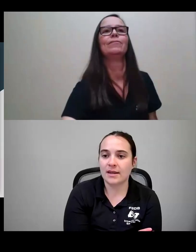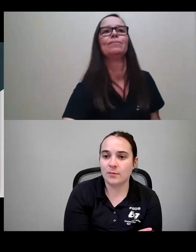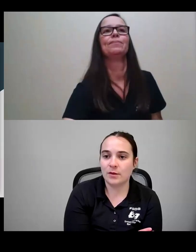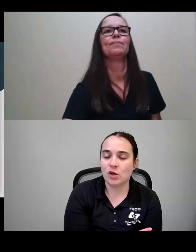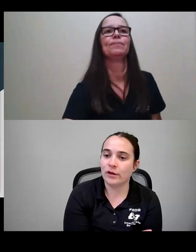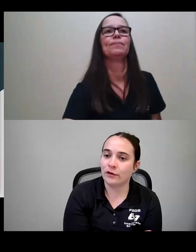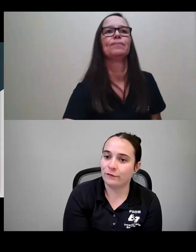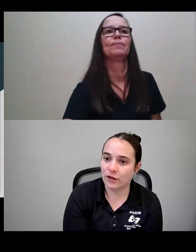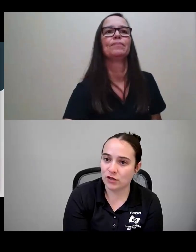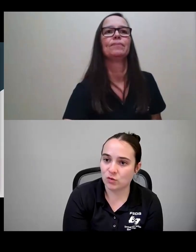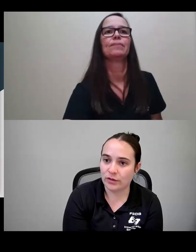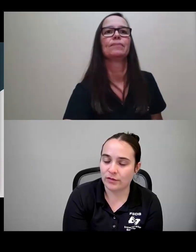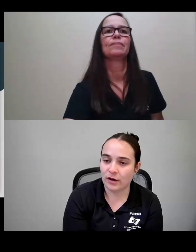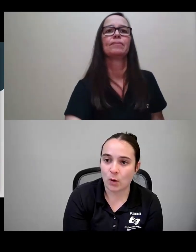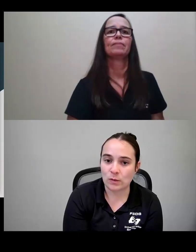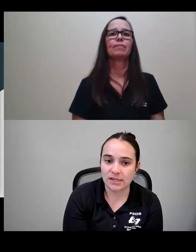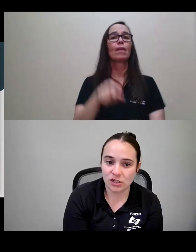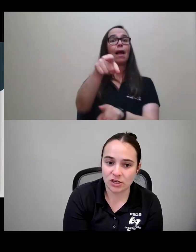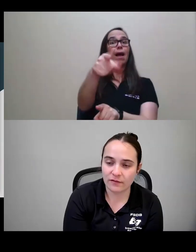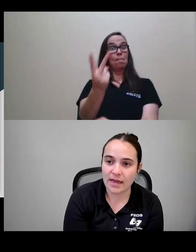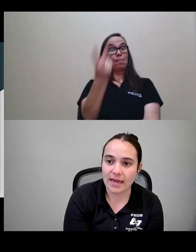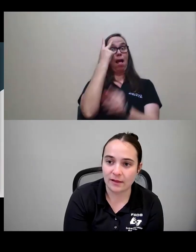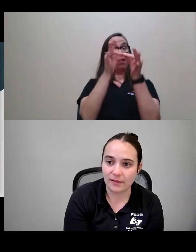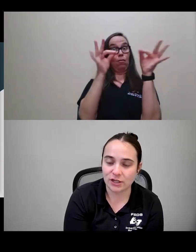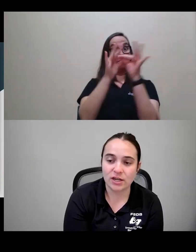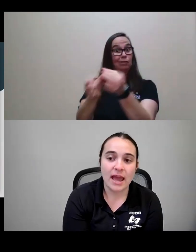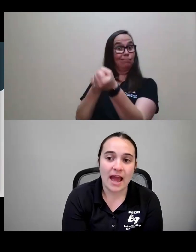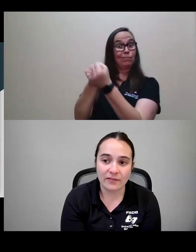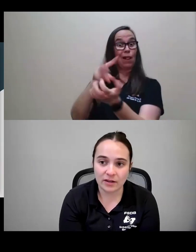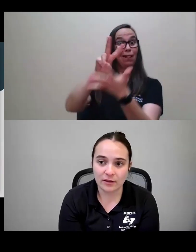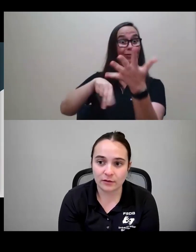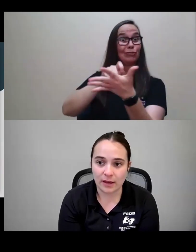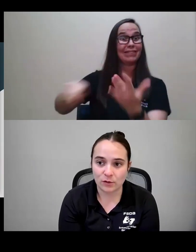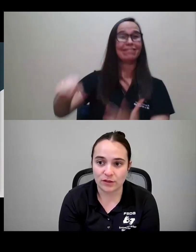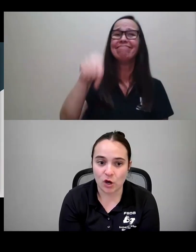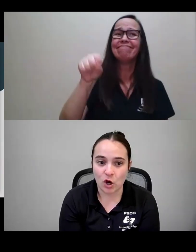again going to be no interference with their acquisition of English having another language